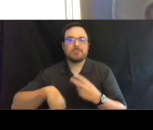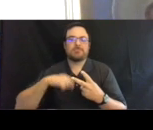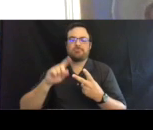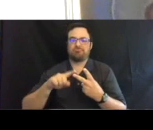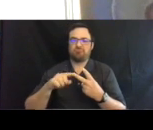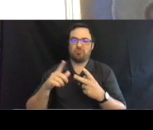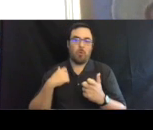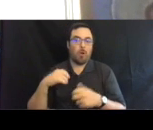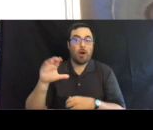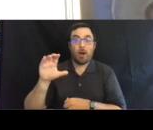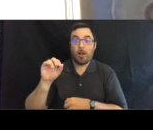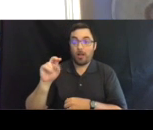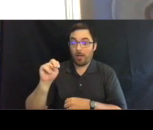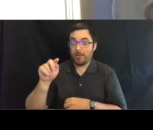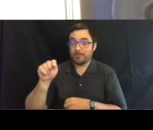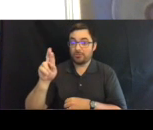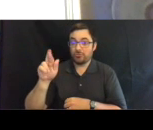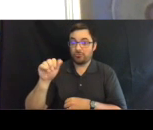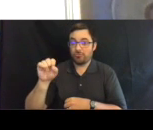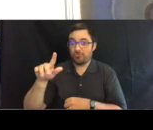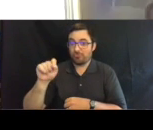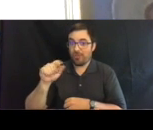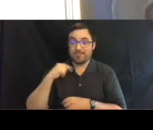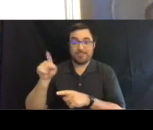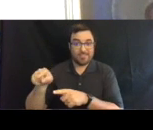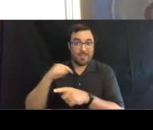that the child has to get before they can put it into